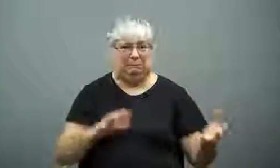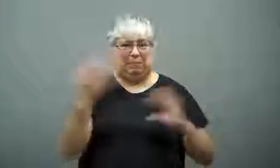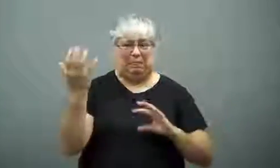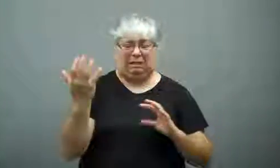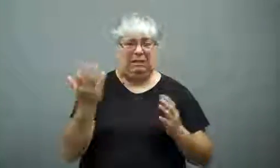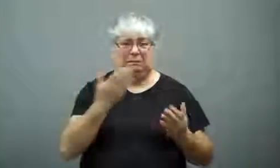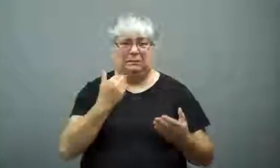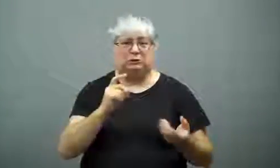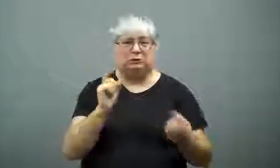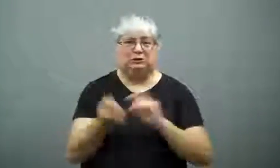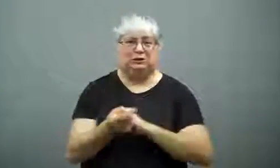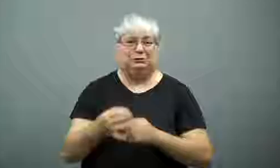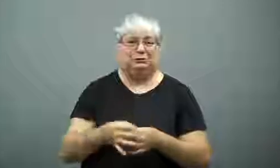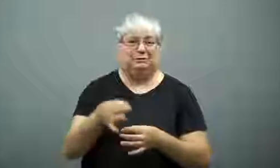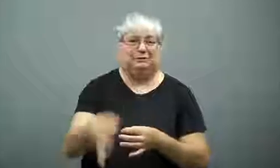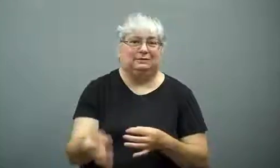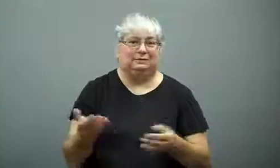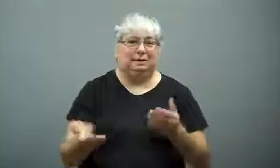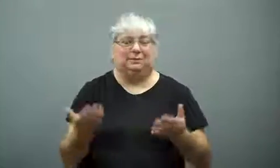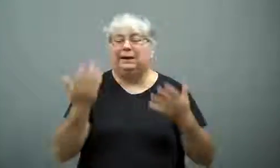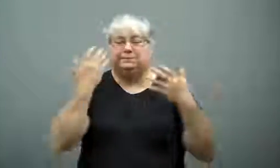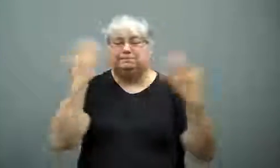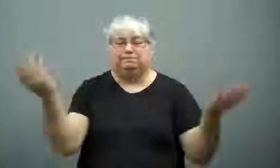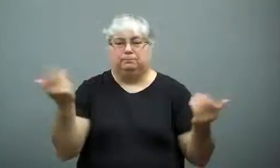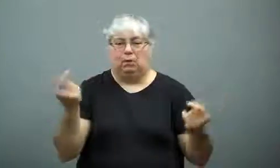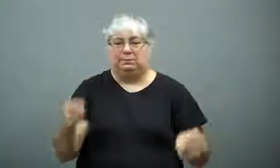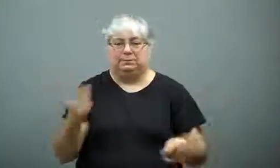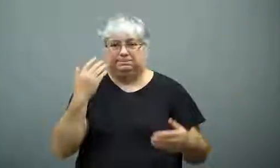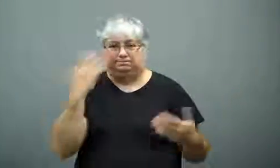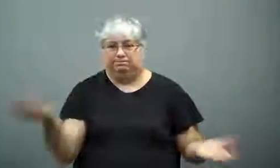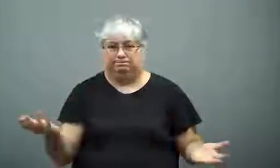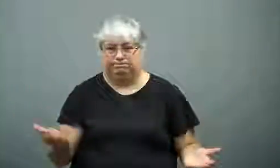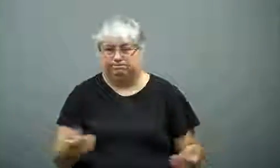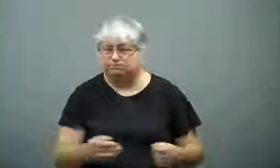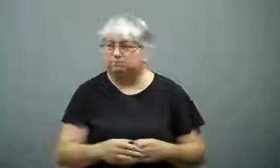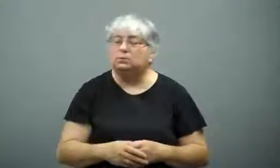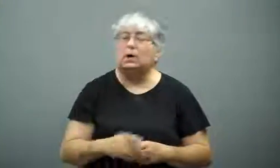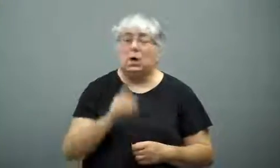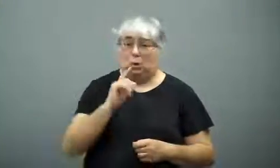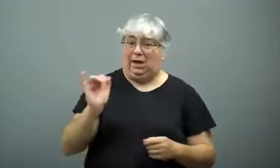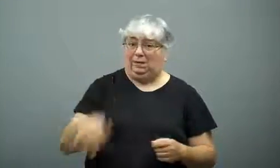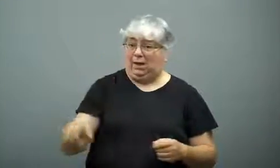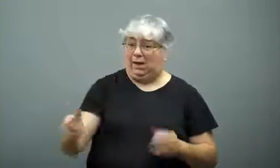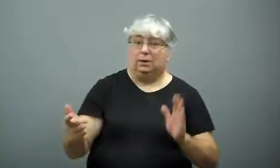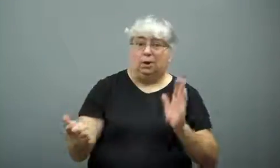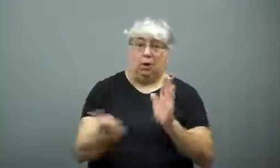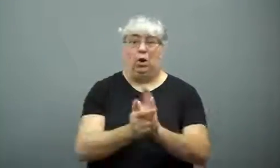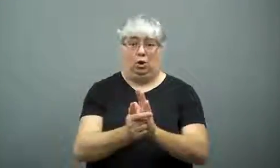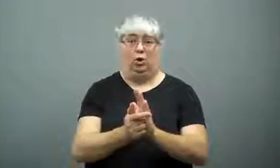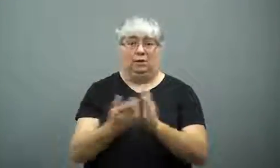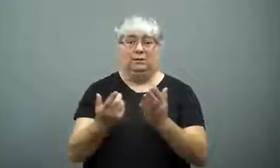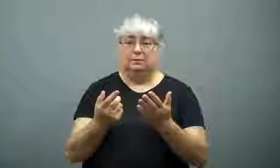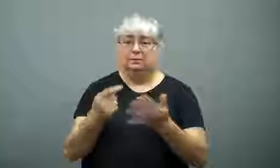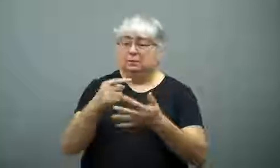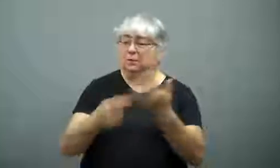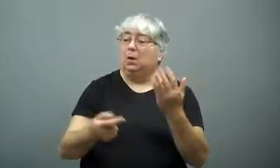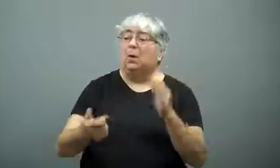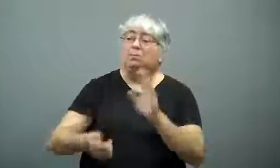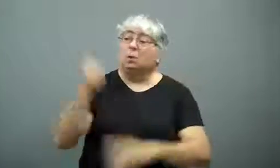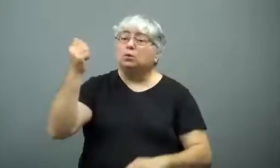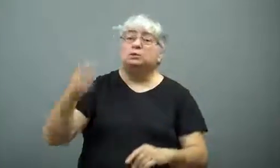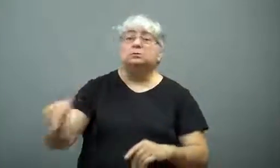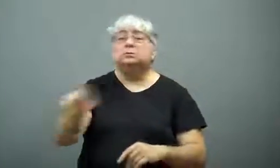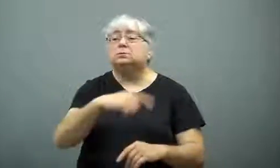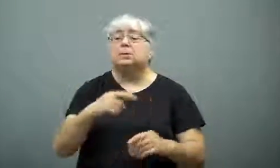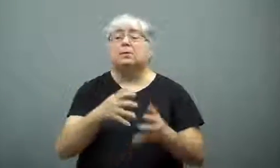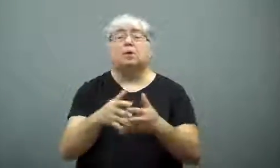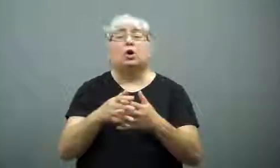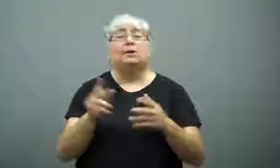changed due things not being ready, but we don't know for sure.